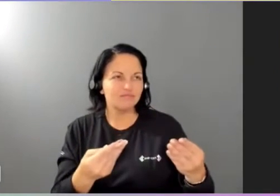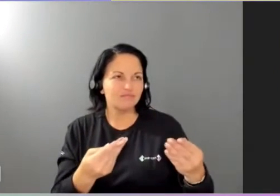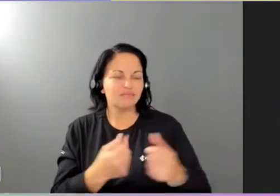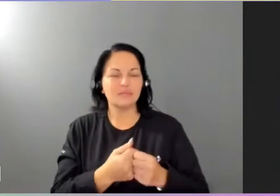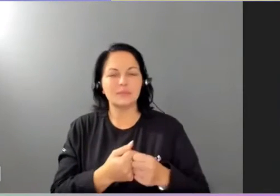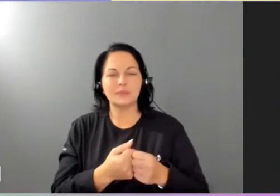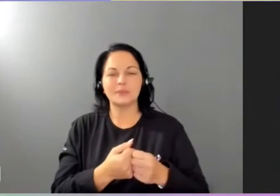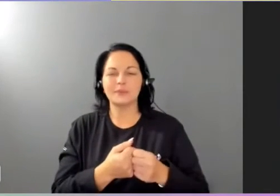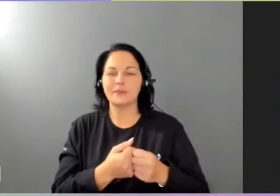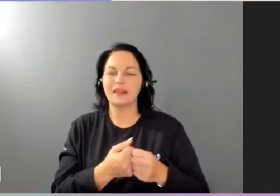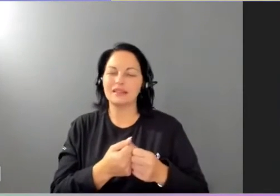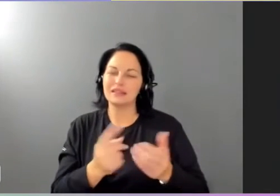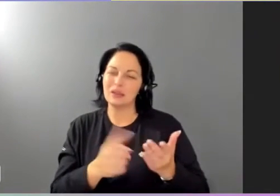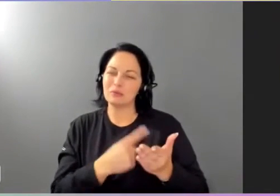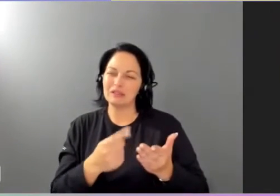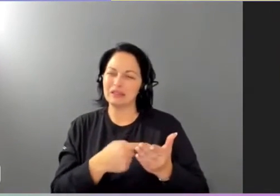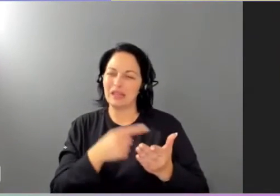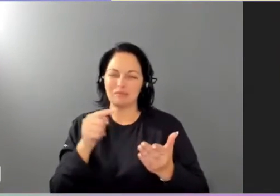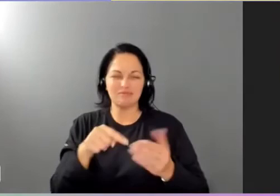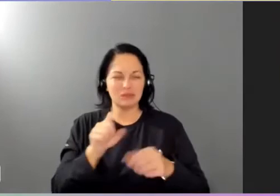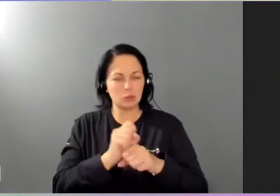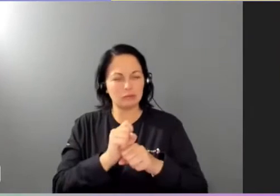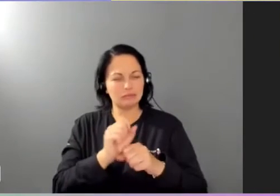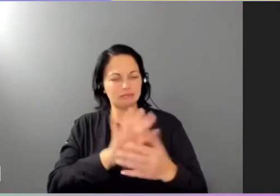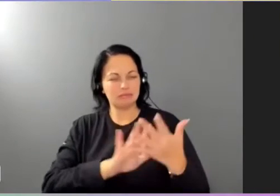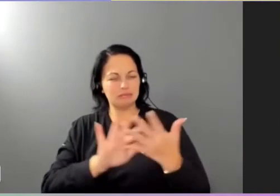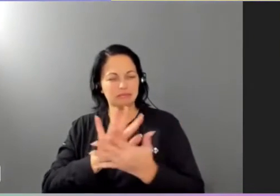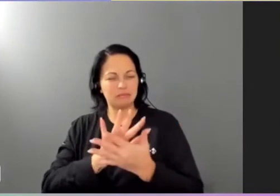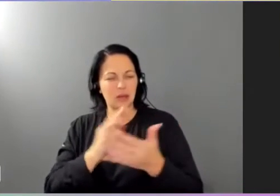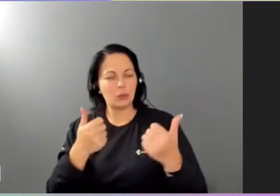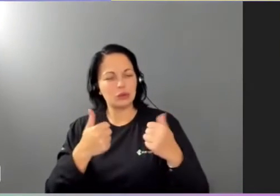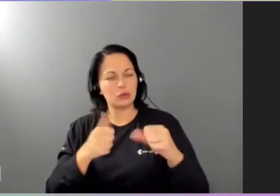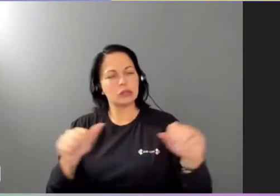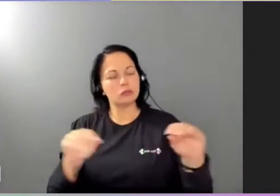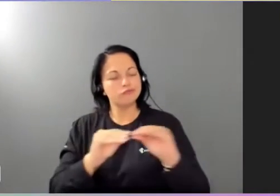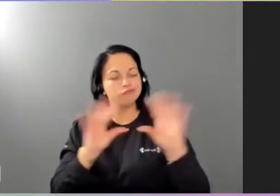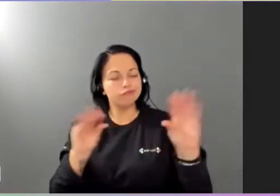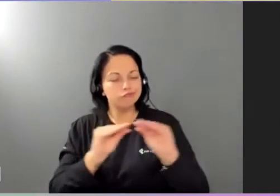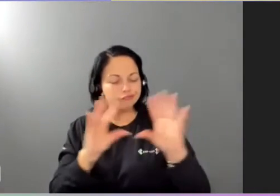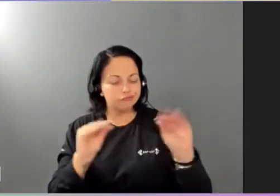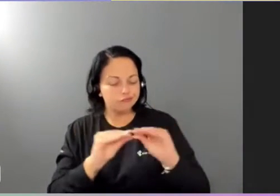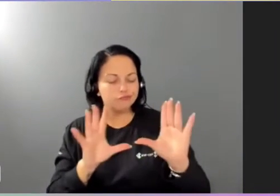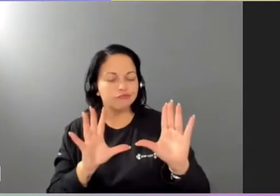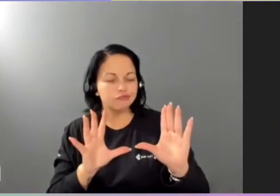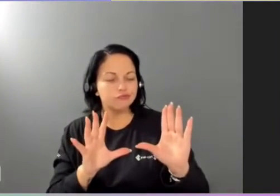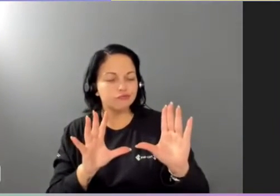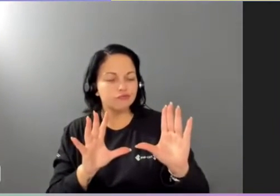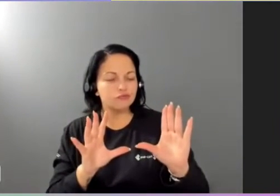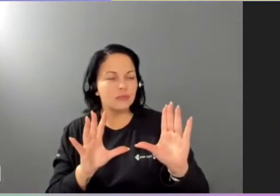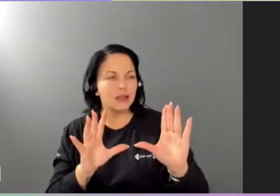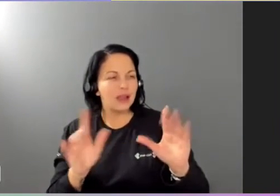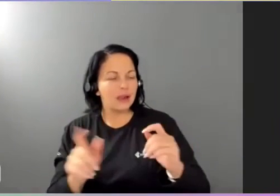really solid maturity model in our program can provide to you. There's a lot of fuzziness in this space,